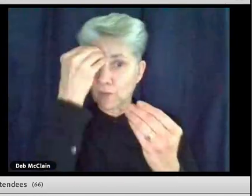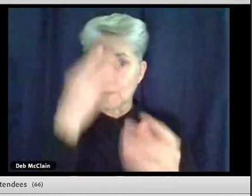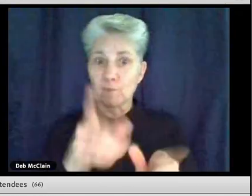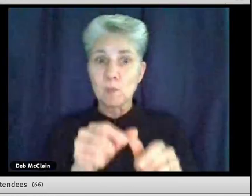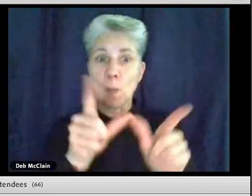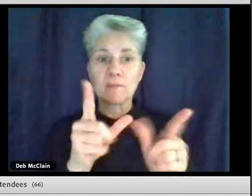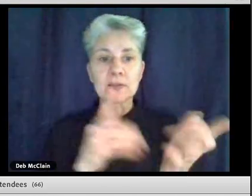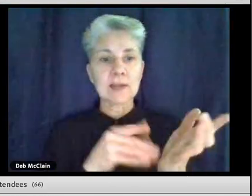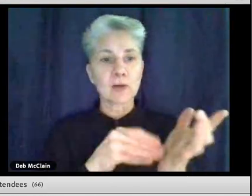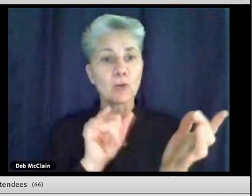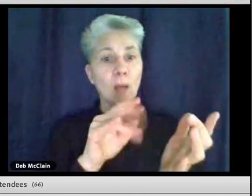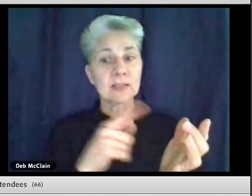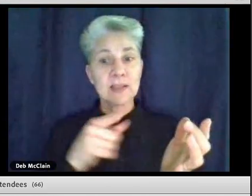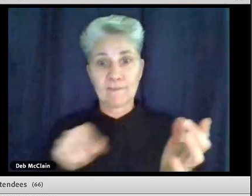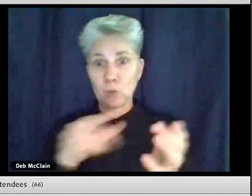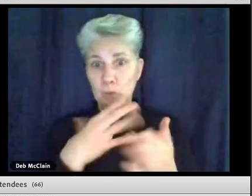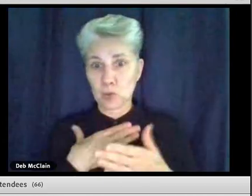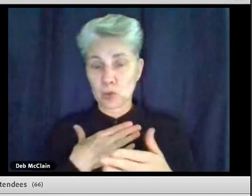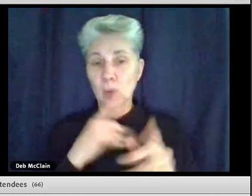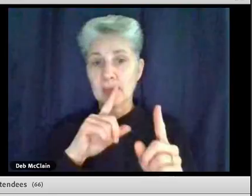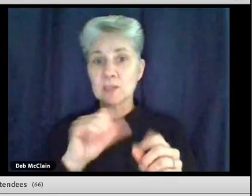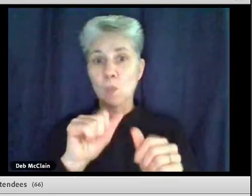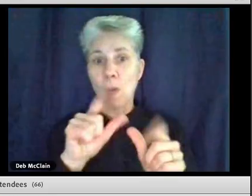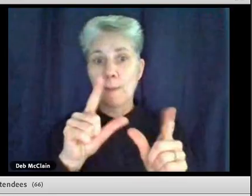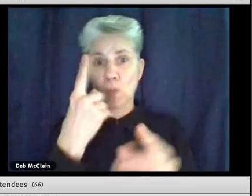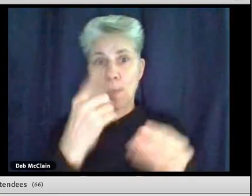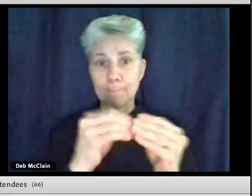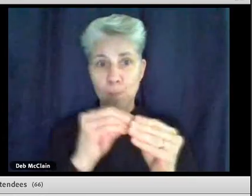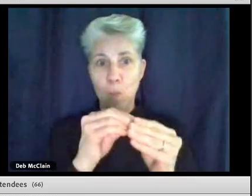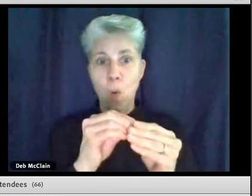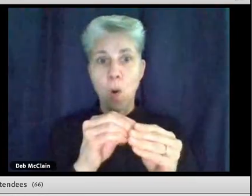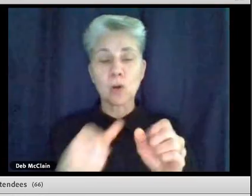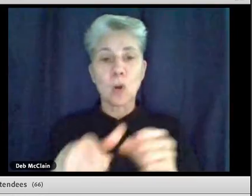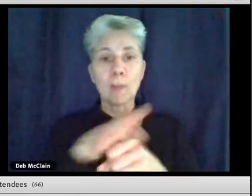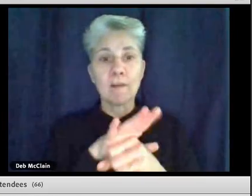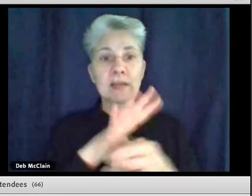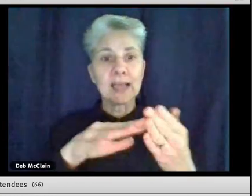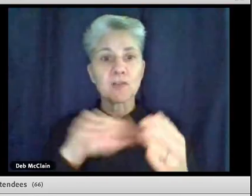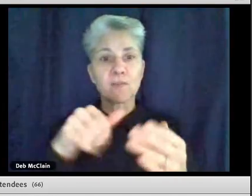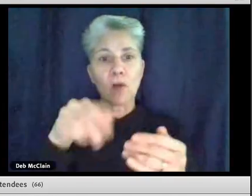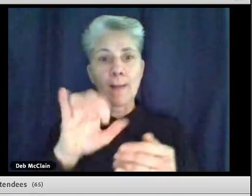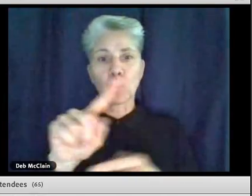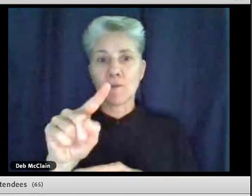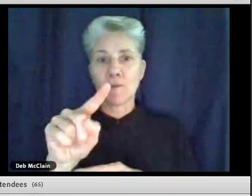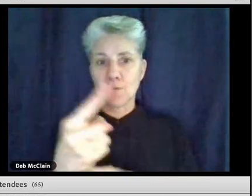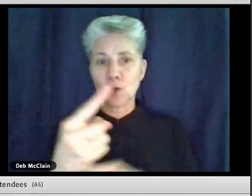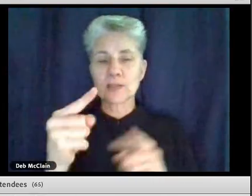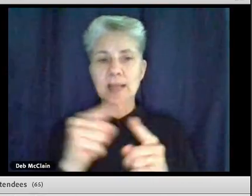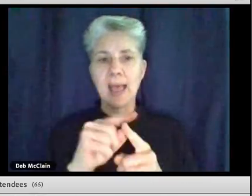we have one final coronavirus webinar schedule for April 1st, as the March 30th is full, with Dr. Stephanie Rollins.